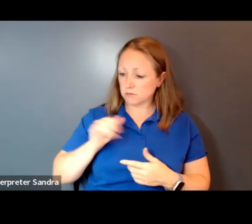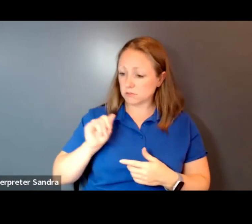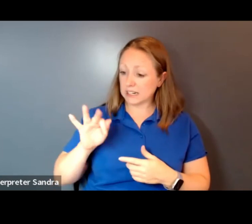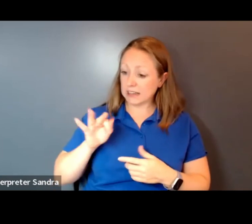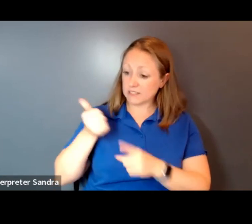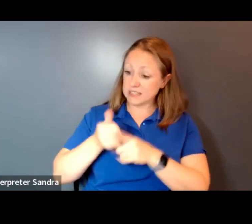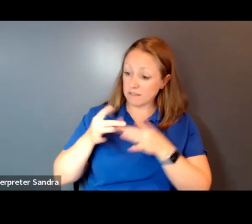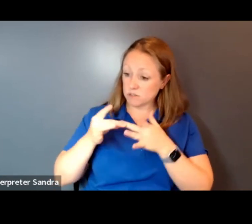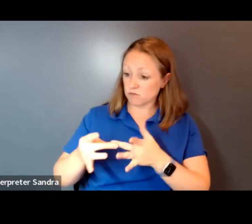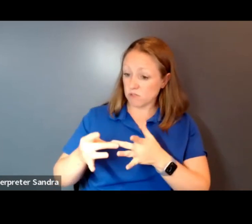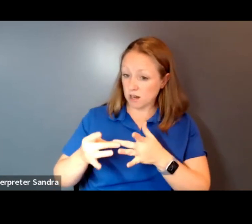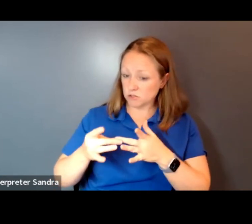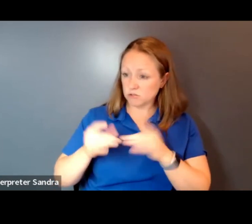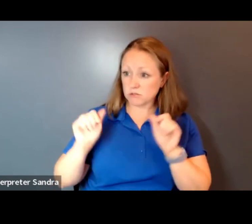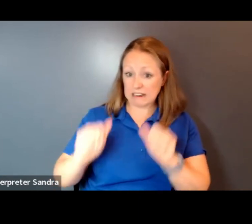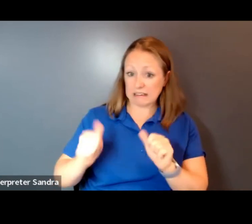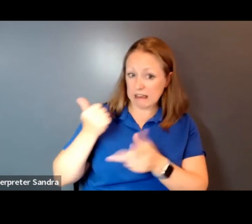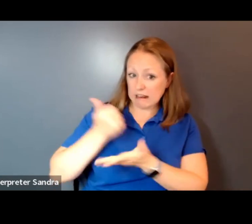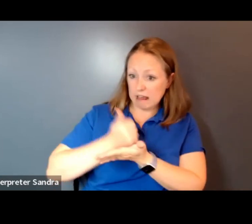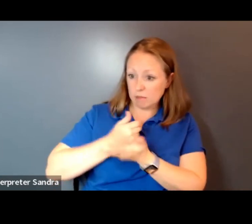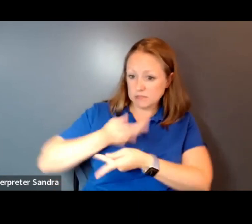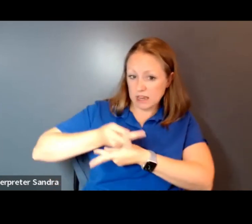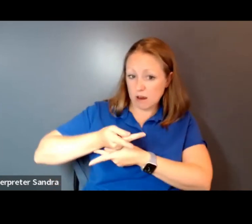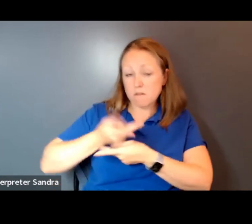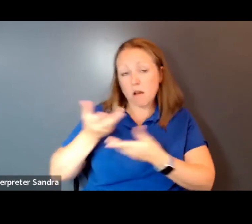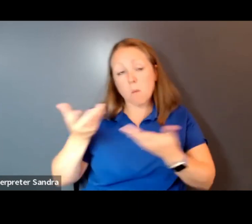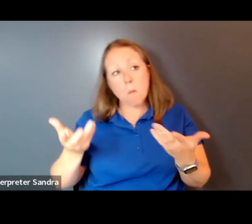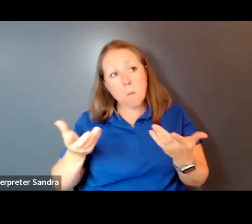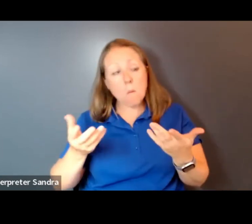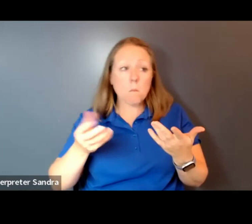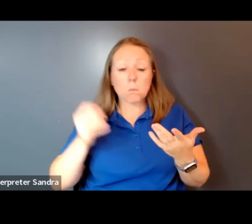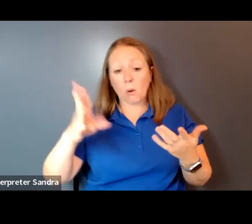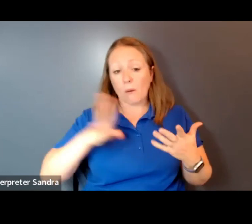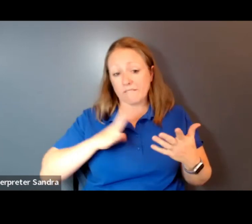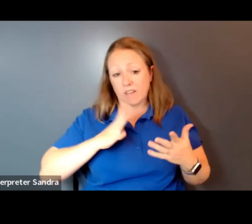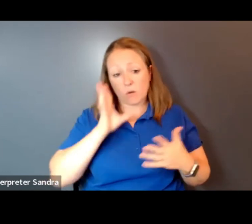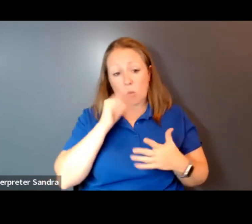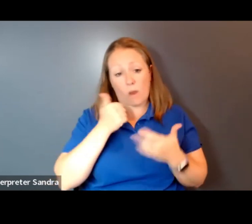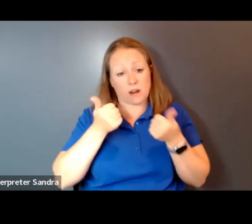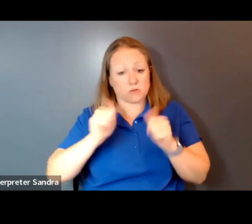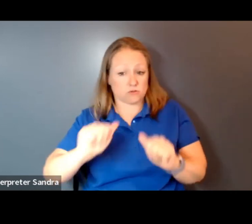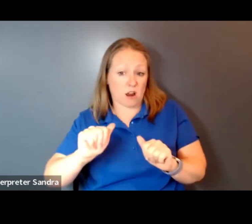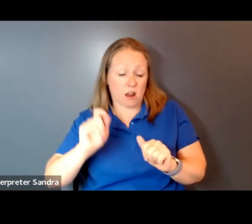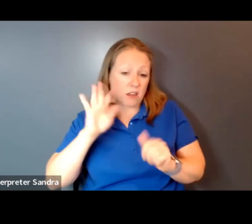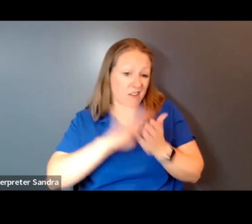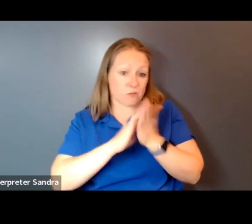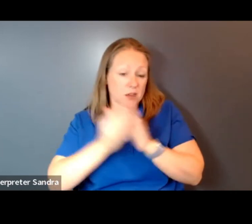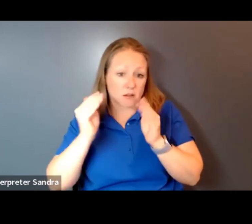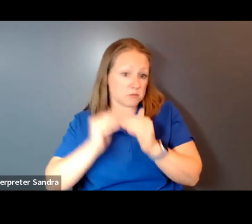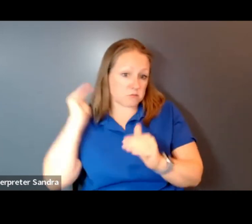could get that covered. And so I thought okay, I could always try it. And you know, if it gets to be too much, I can always get